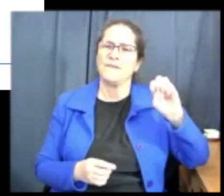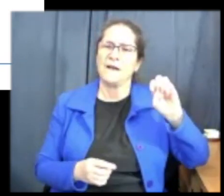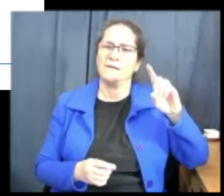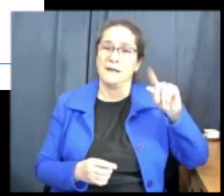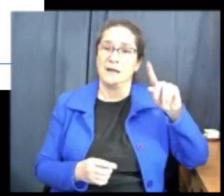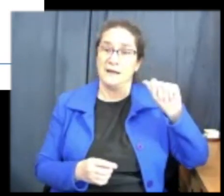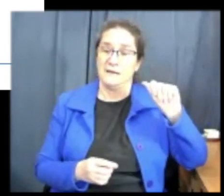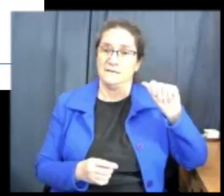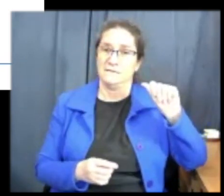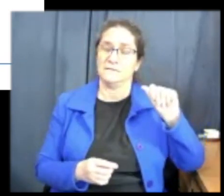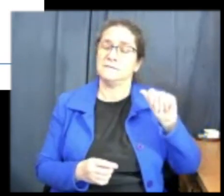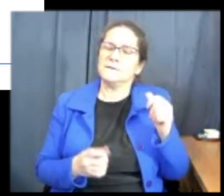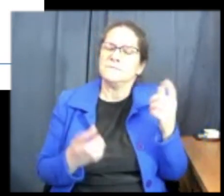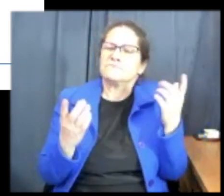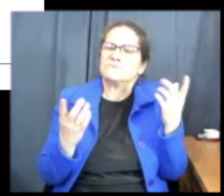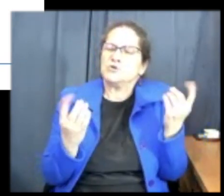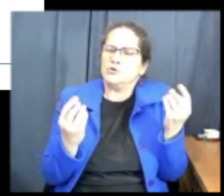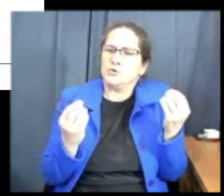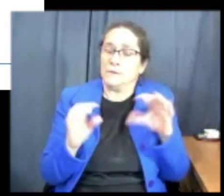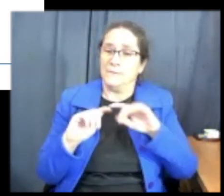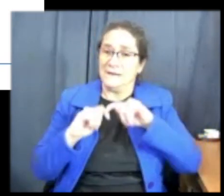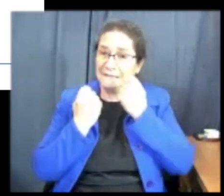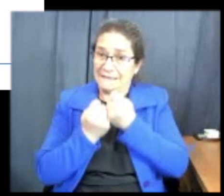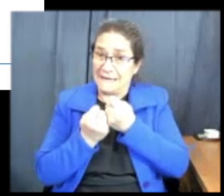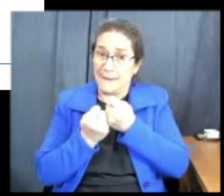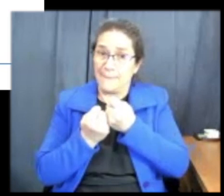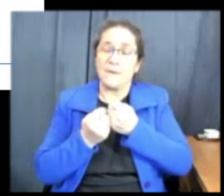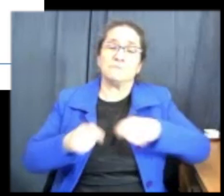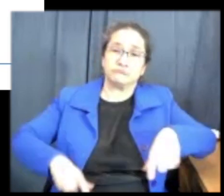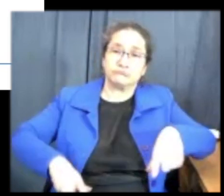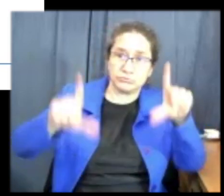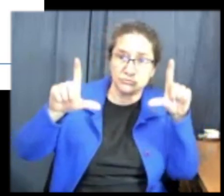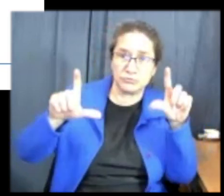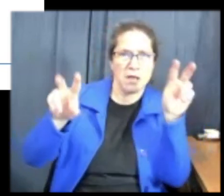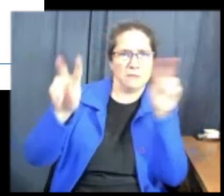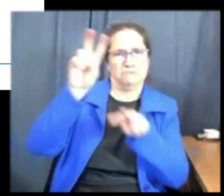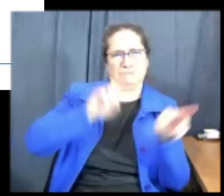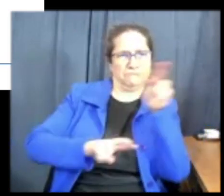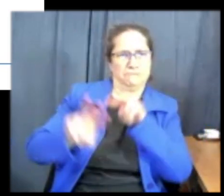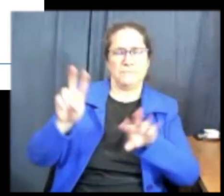to explore and look through the data for your individual district.